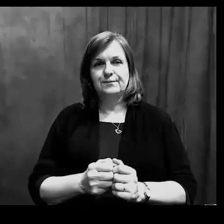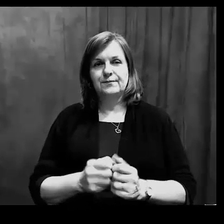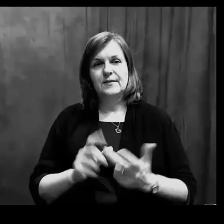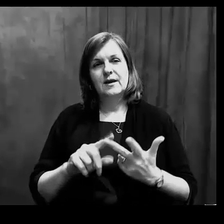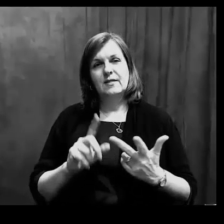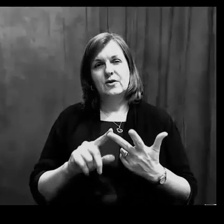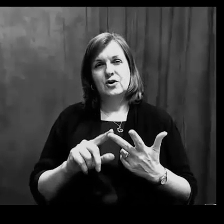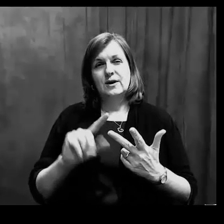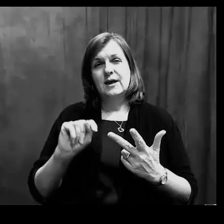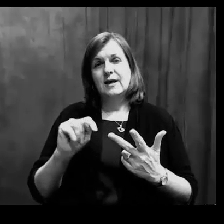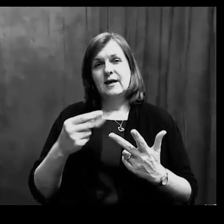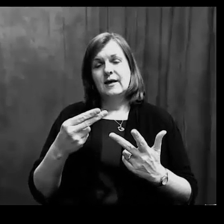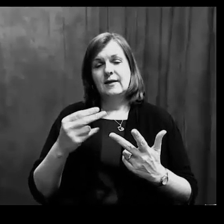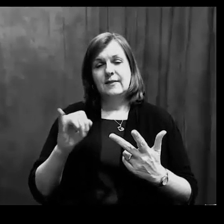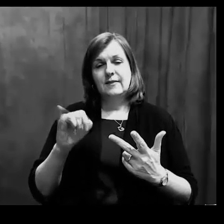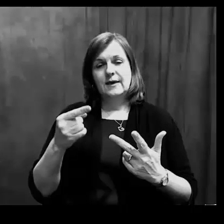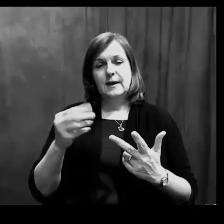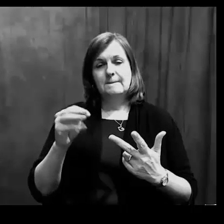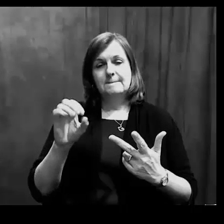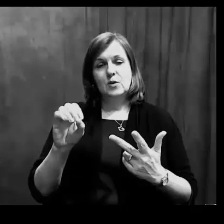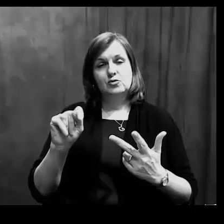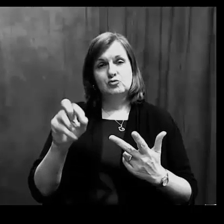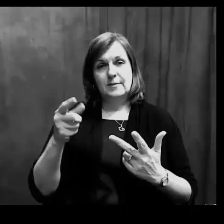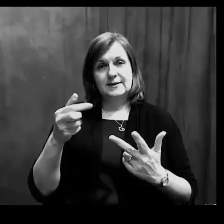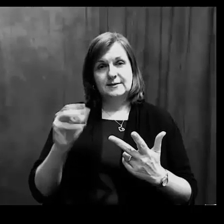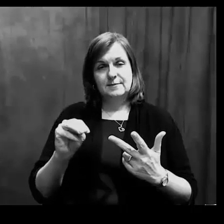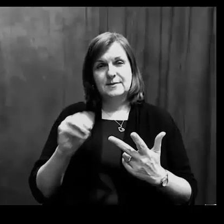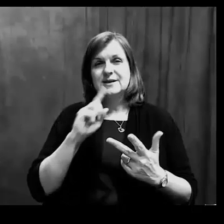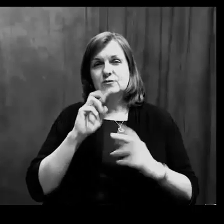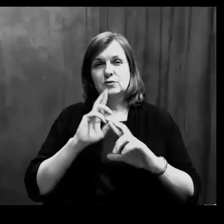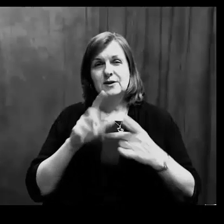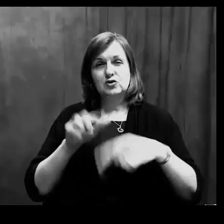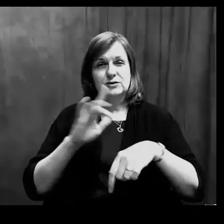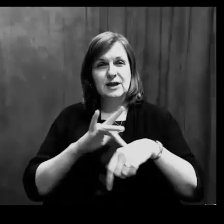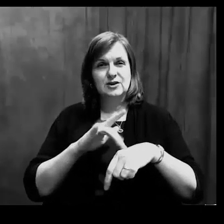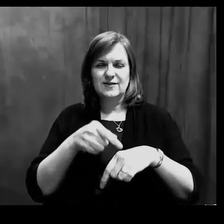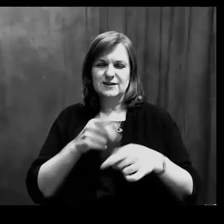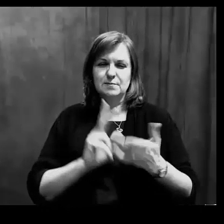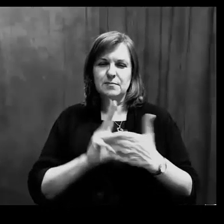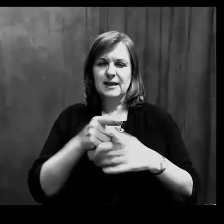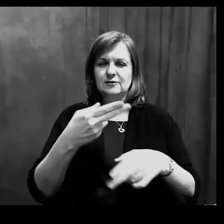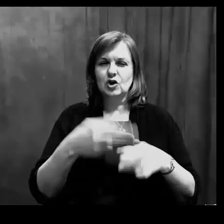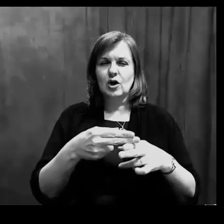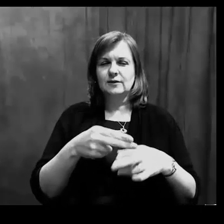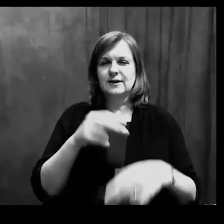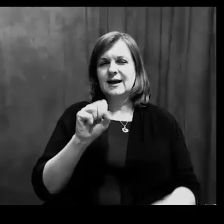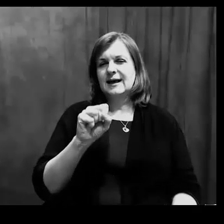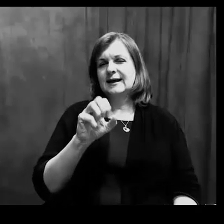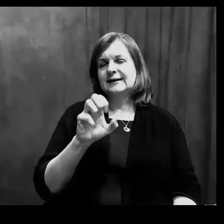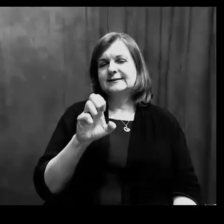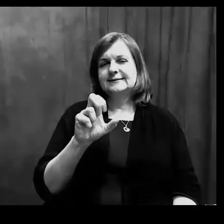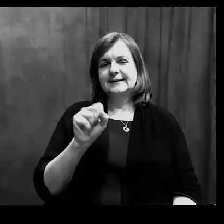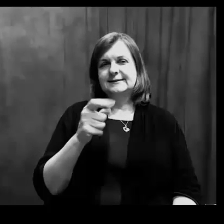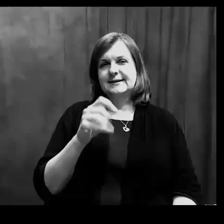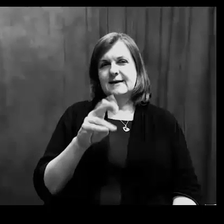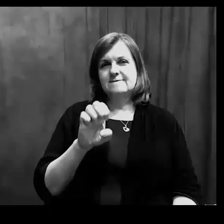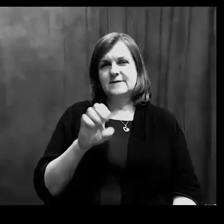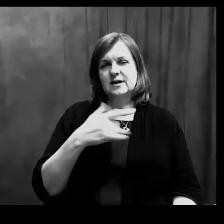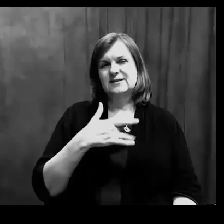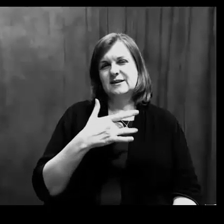thigmotropism is response to touch. Here I give you a picture of what we call a sensitive plant. and if some of you have seen